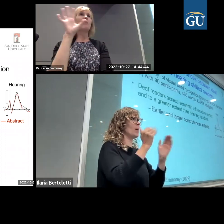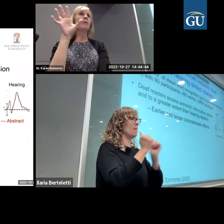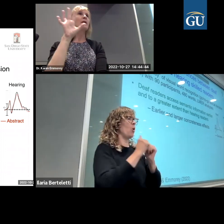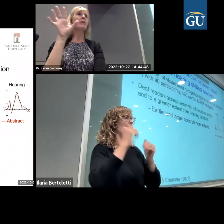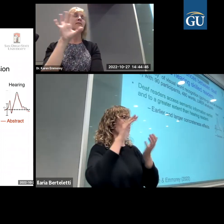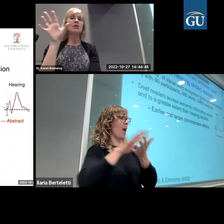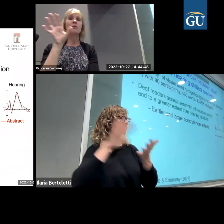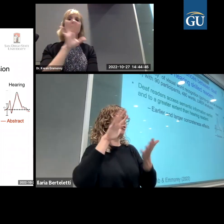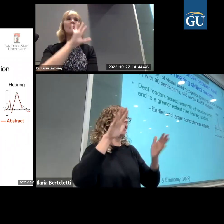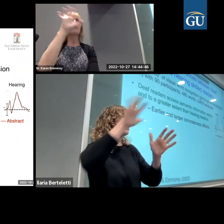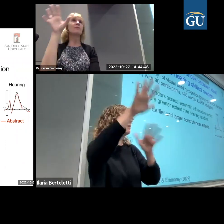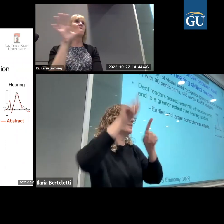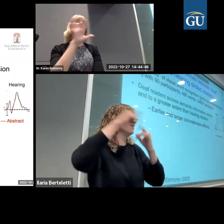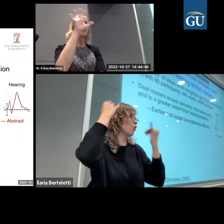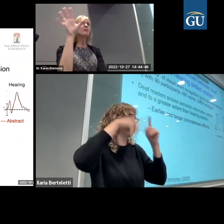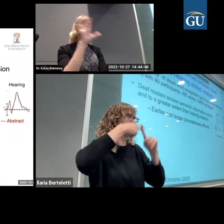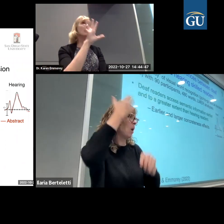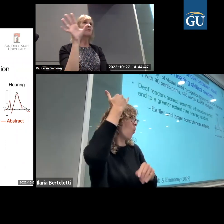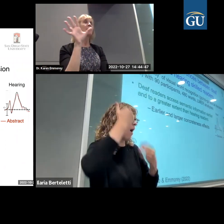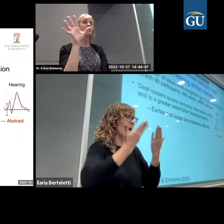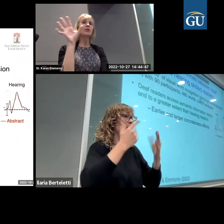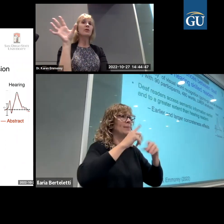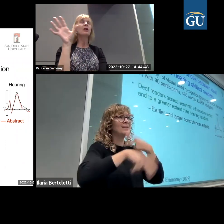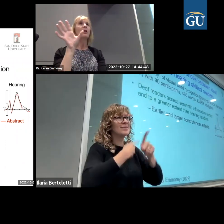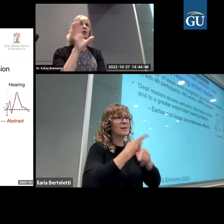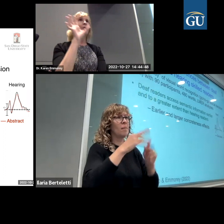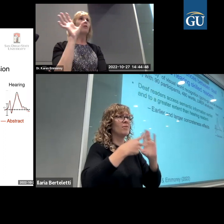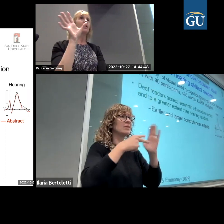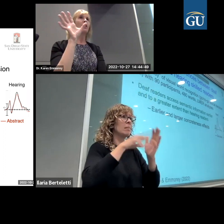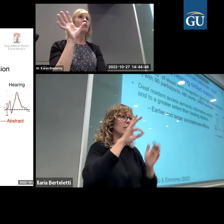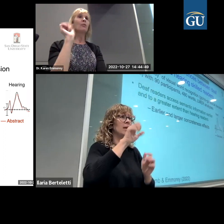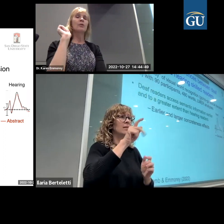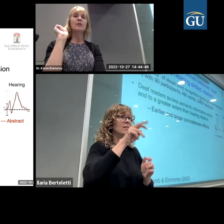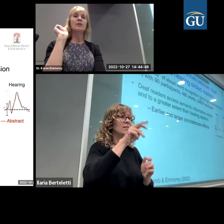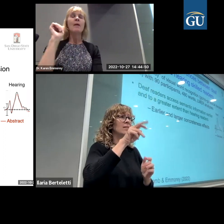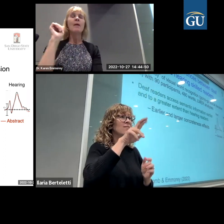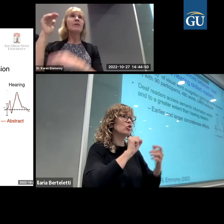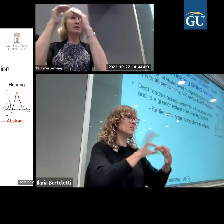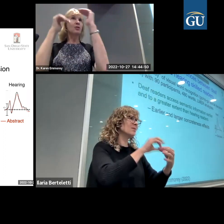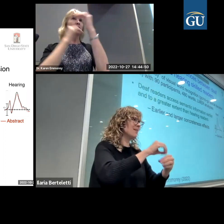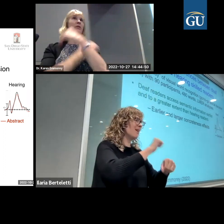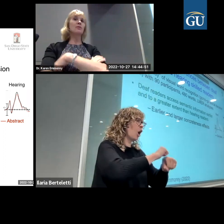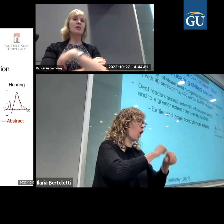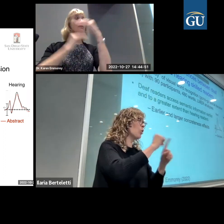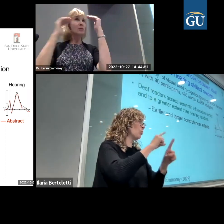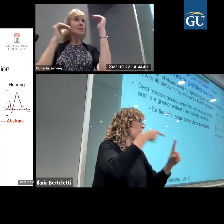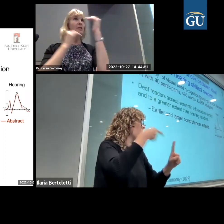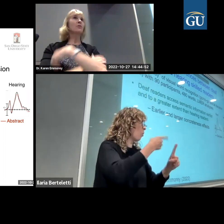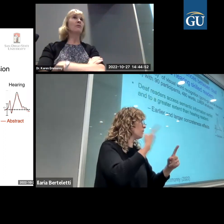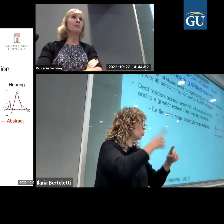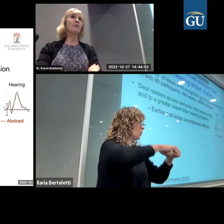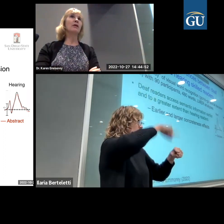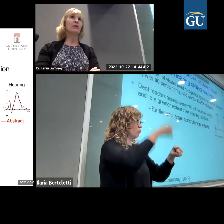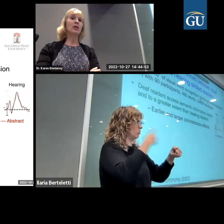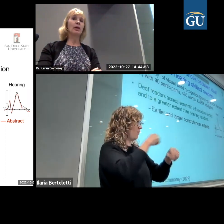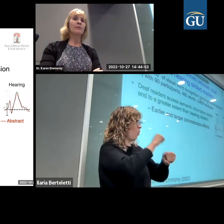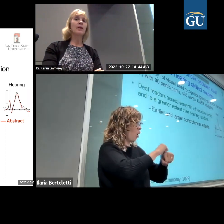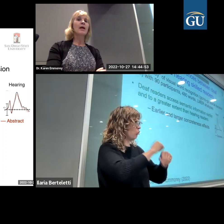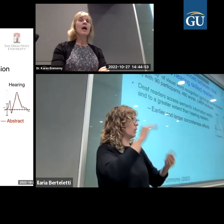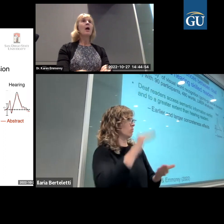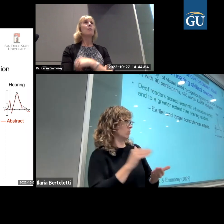But the response um was much of the the um. The fact was much bigger for the deaf readers and the hearing leaders, and it also occurred relatively early,